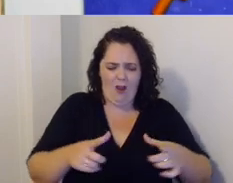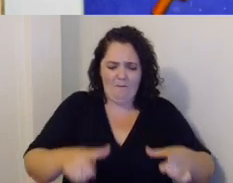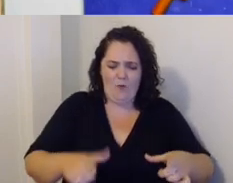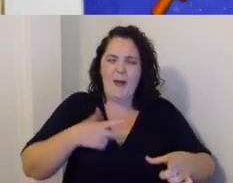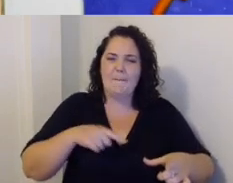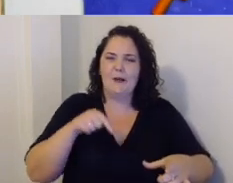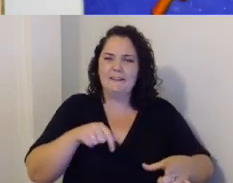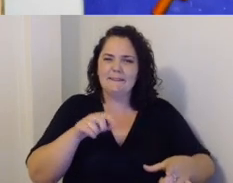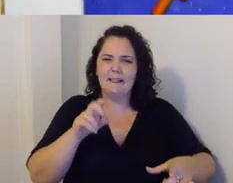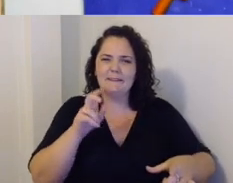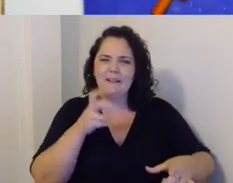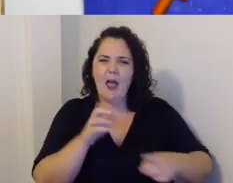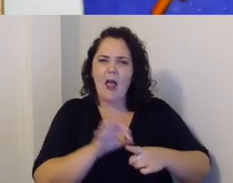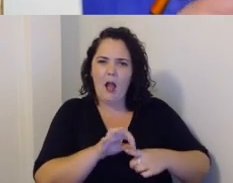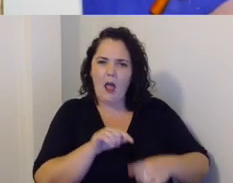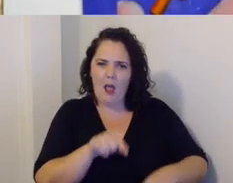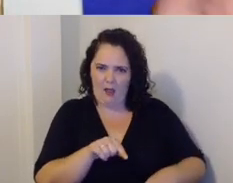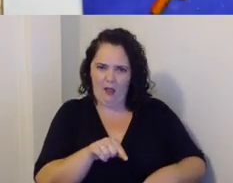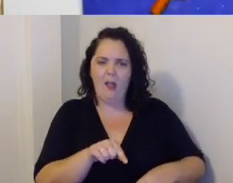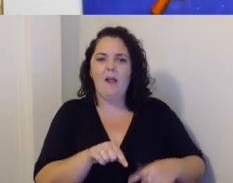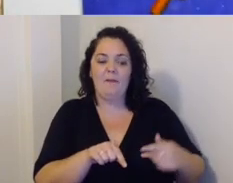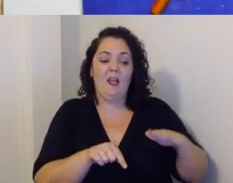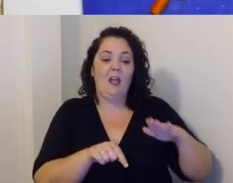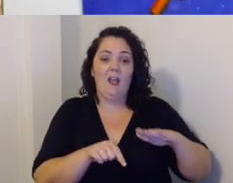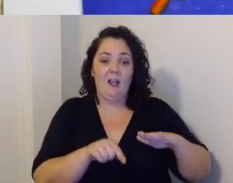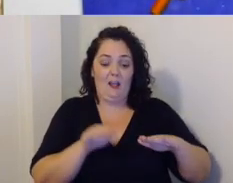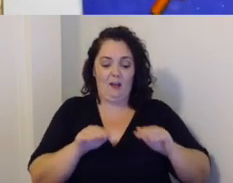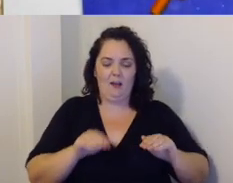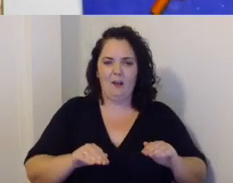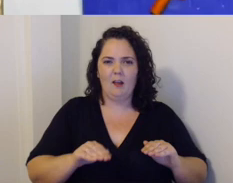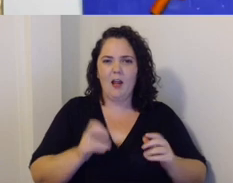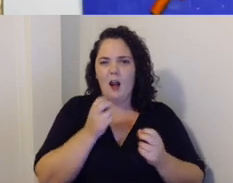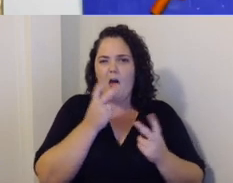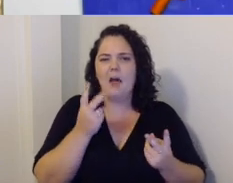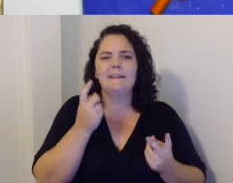the whiteness of each one of these materials then I'm going to move over to a piece of drawing paper